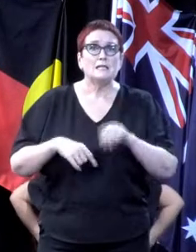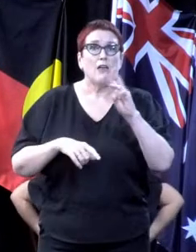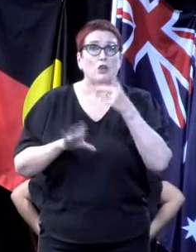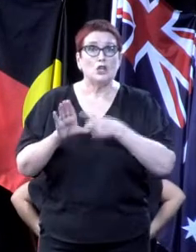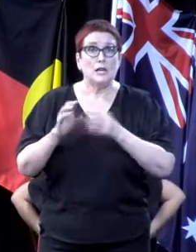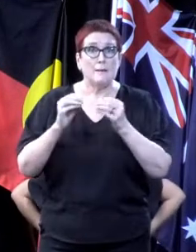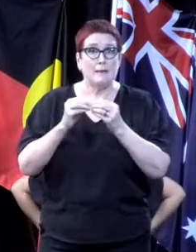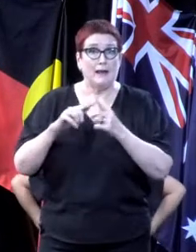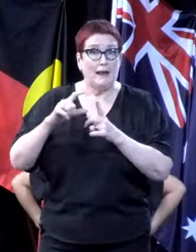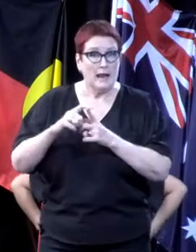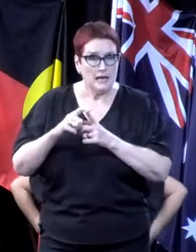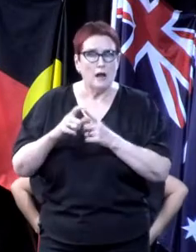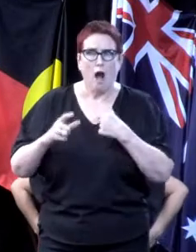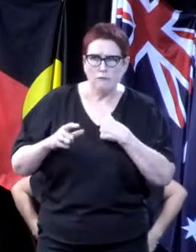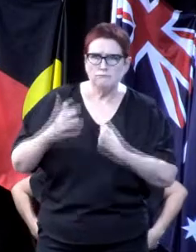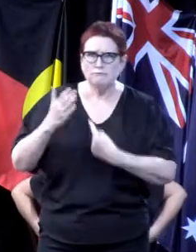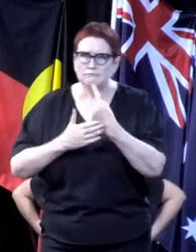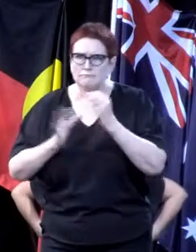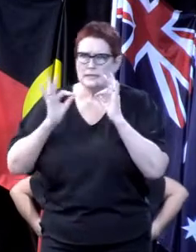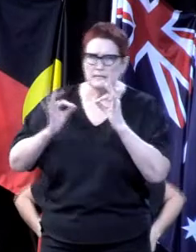we had the opportunity to do a specialization.